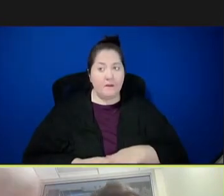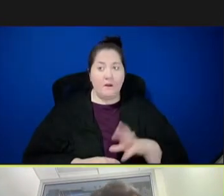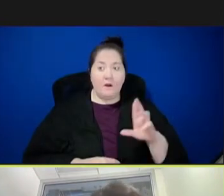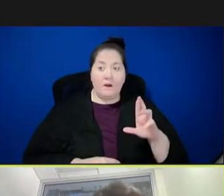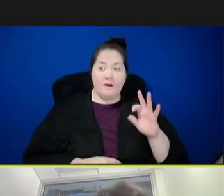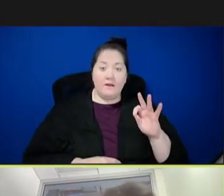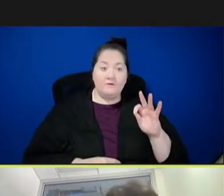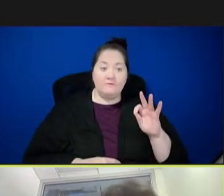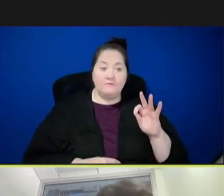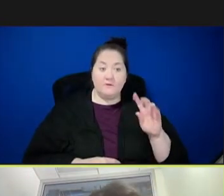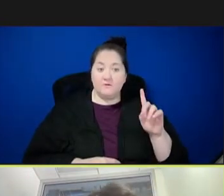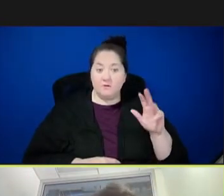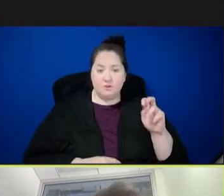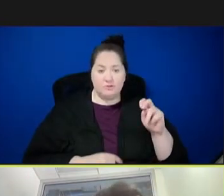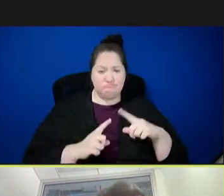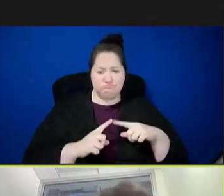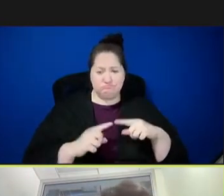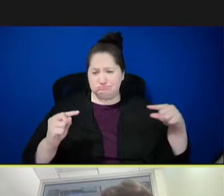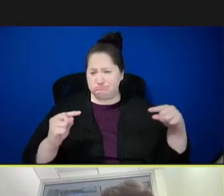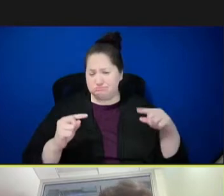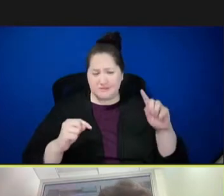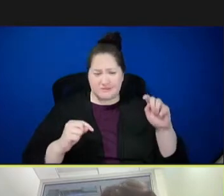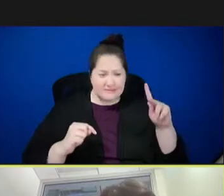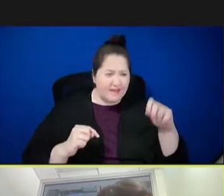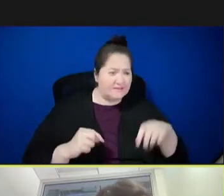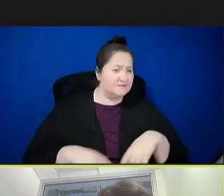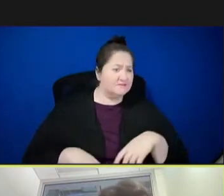you know a bunch of different tasks so you can make just proteins unconditionally as shown in